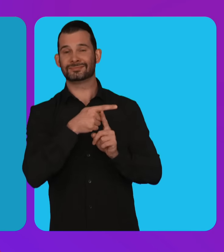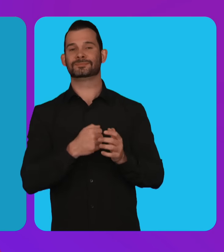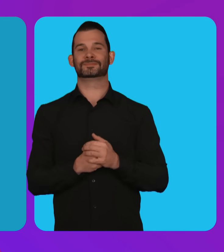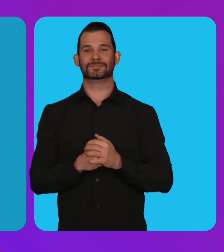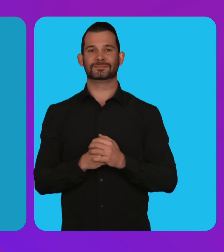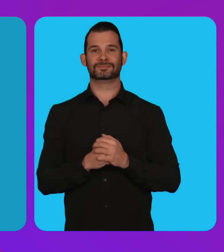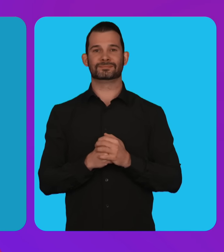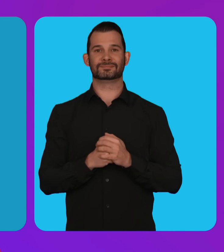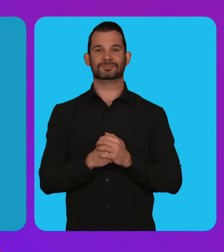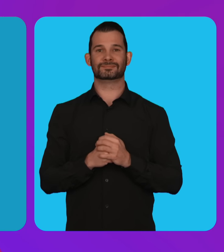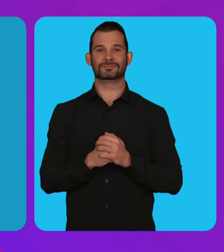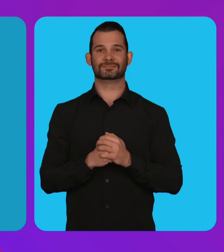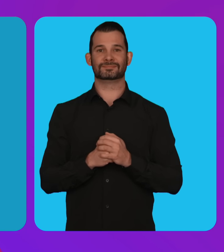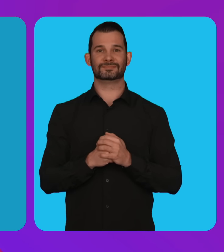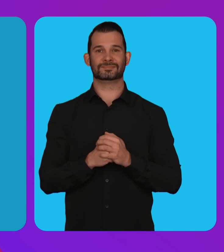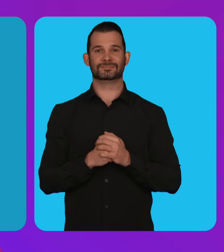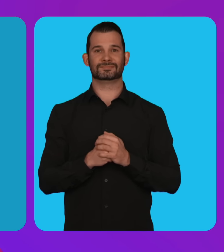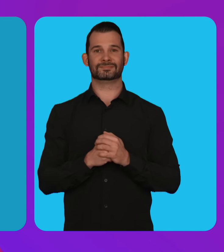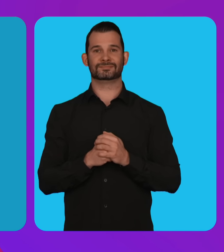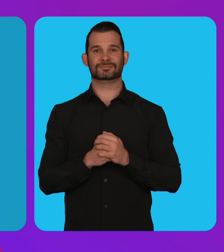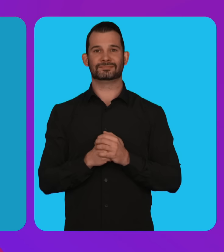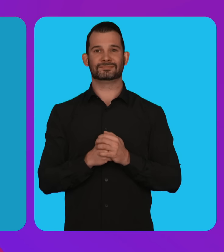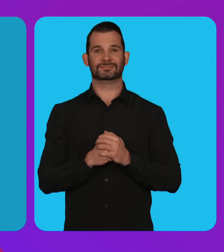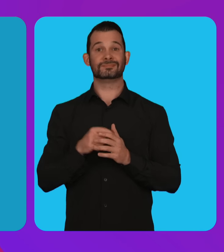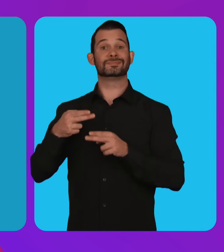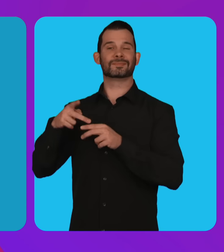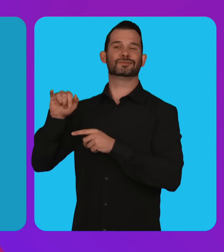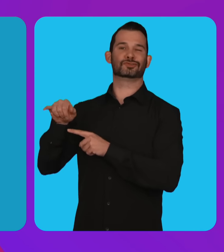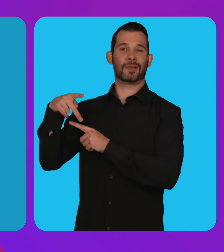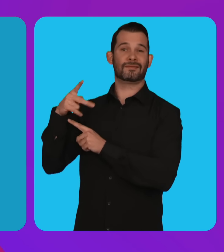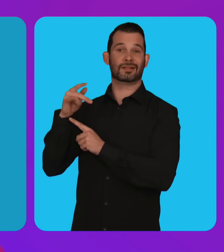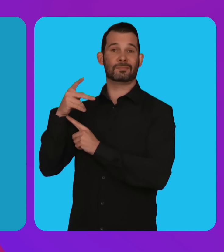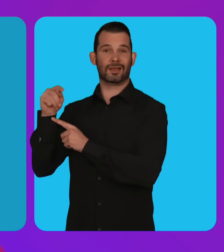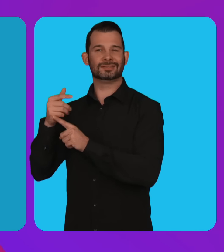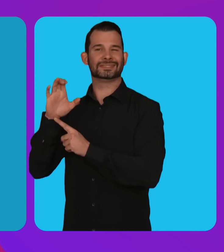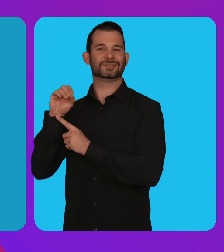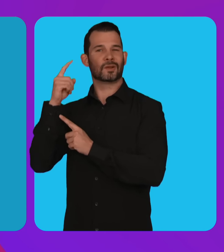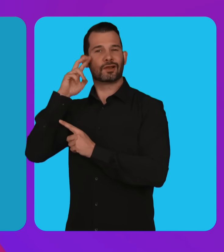I'm the CEO of RTBF, Radio Télévision belge de la francaise.